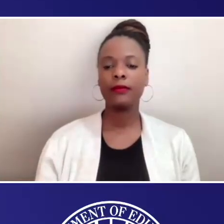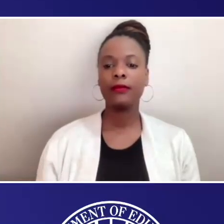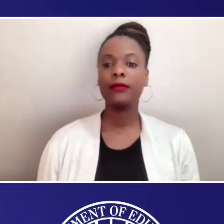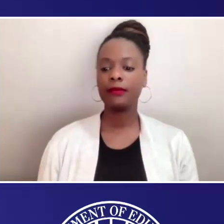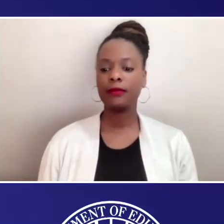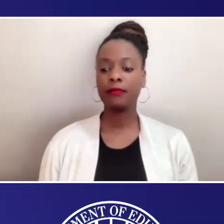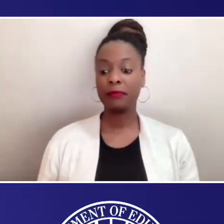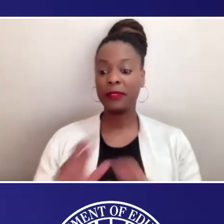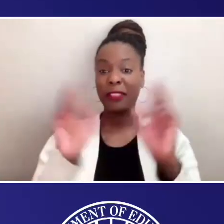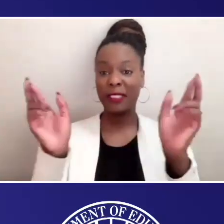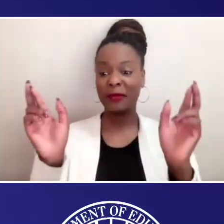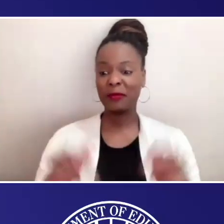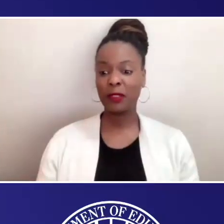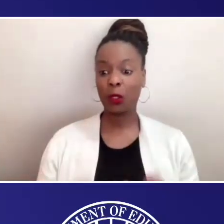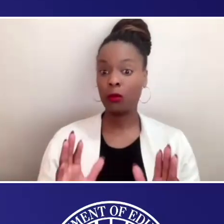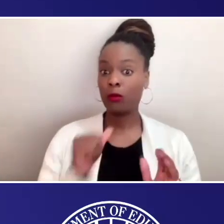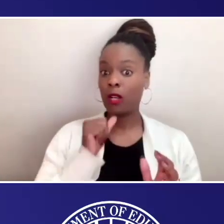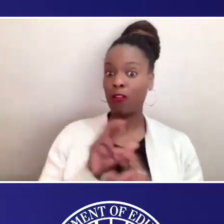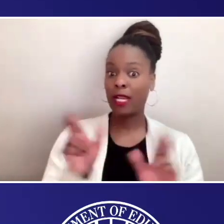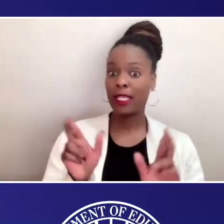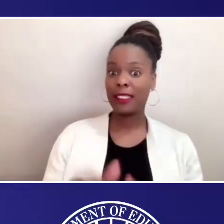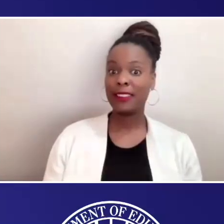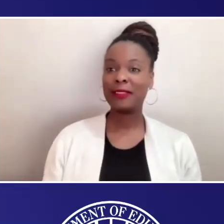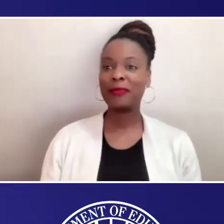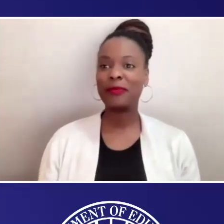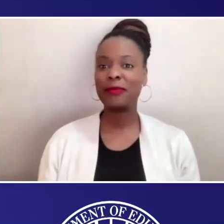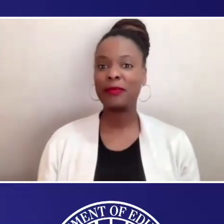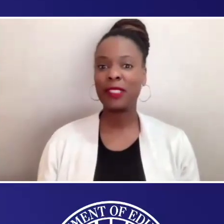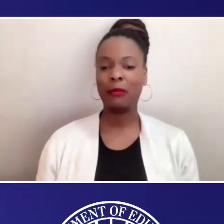Yes, I'm ready. But we're not -- oh, we're not ready. Okay. I thought she was waiting for me to say yes.